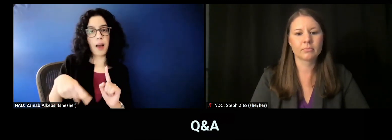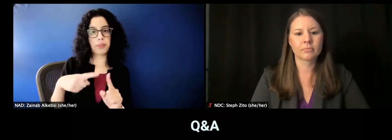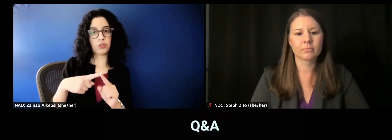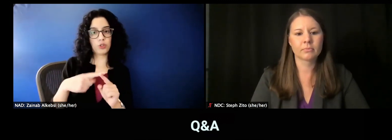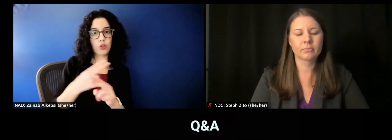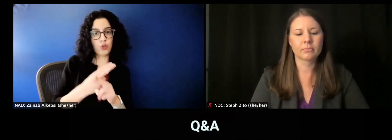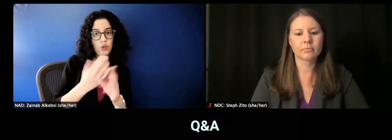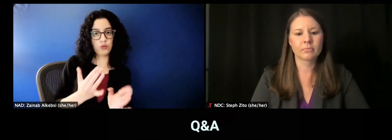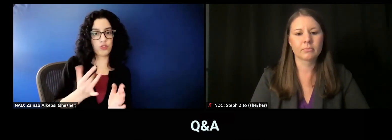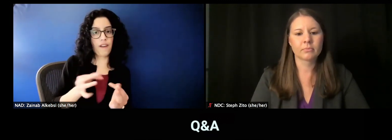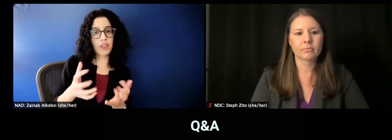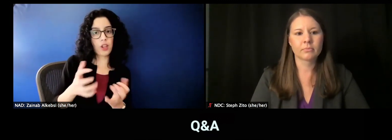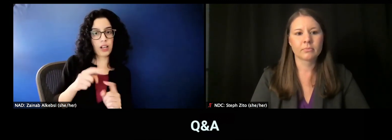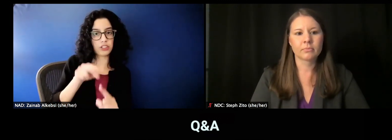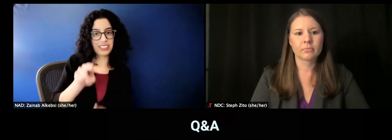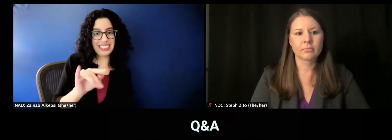It will be up to the user whether they